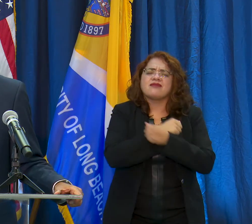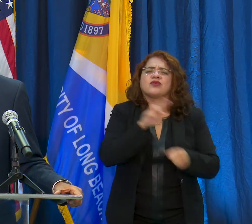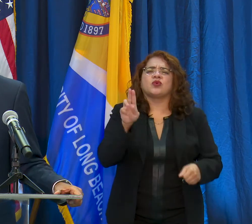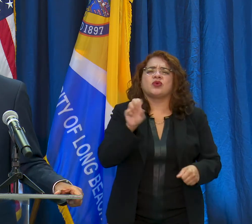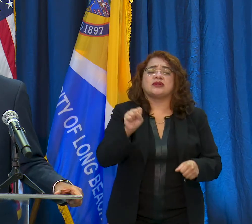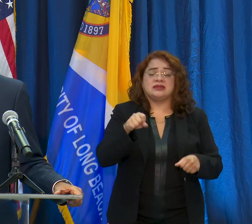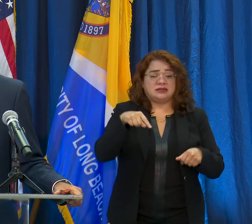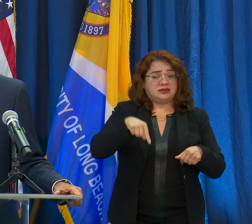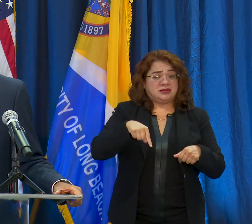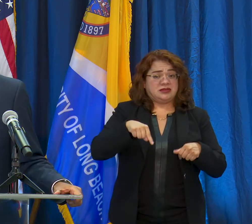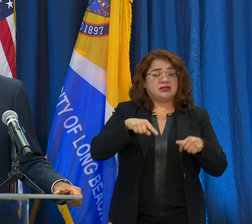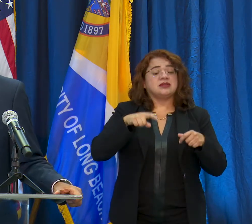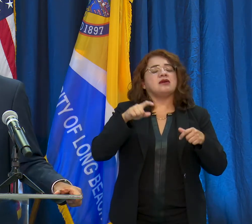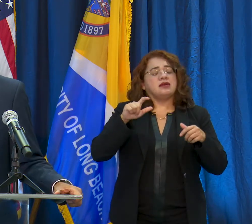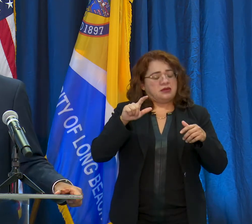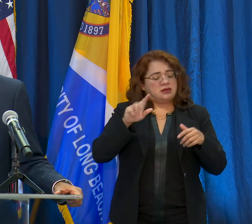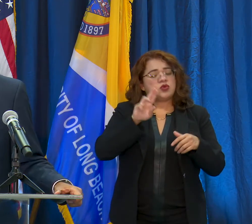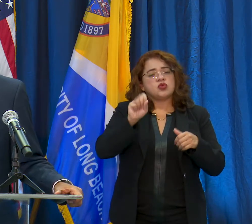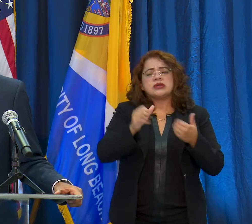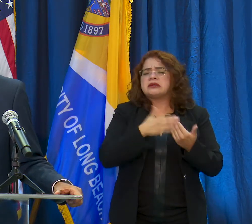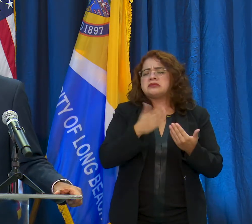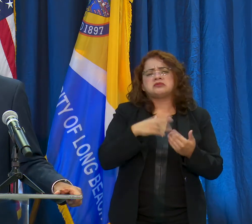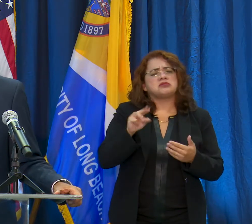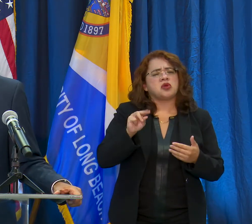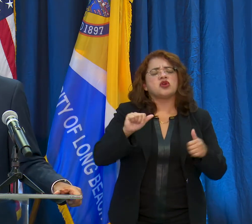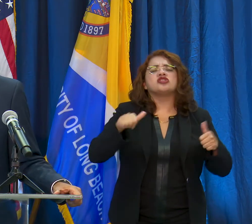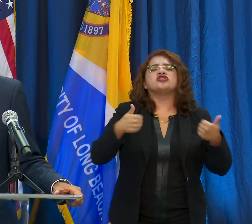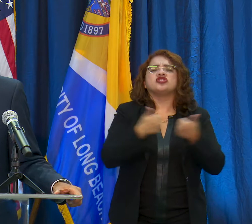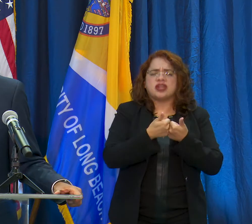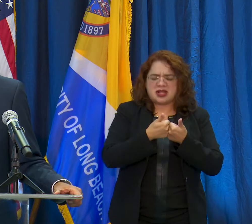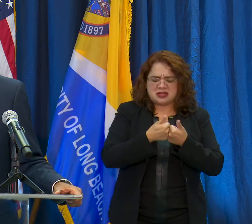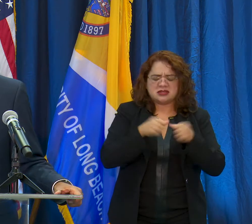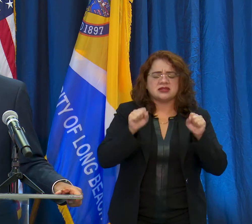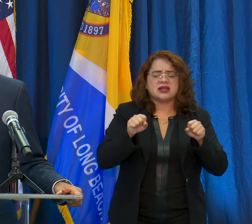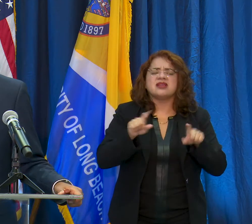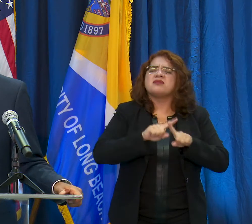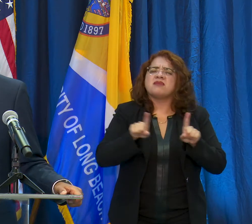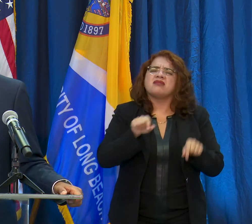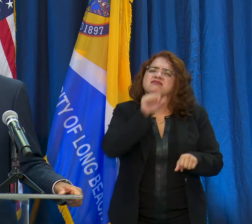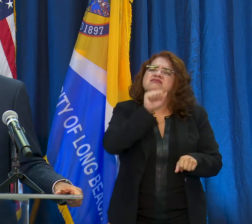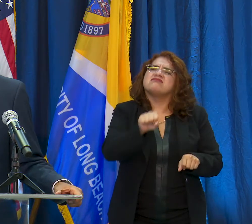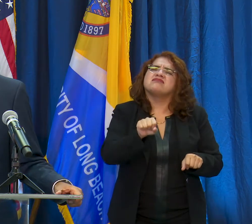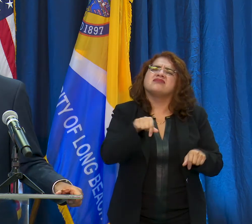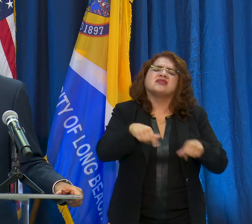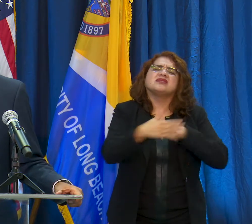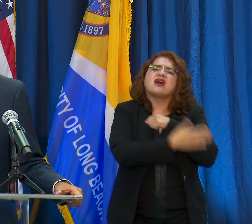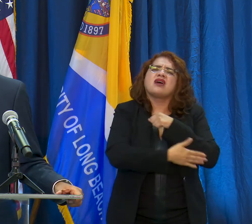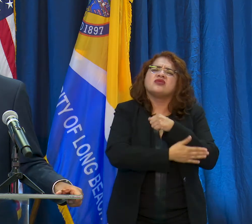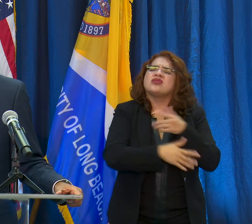to be a more equal place for everyone, but she had a lot of hope in our country. I think about during these times,